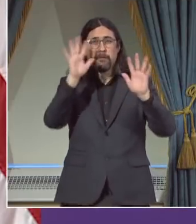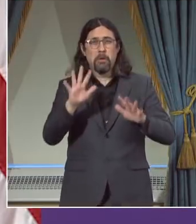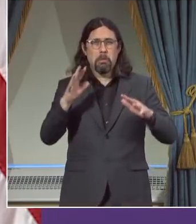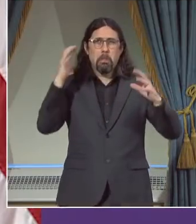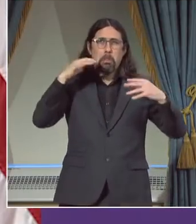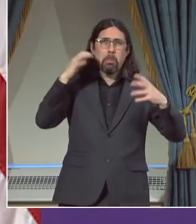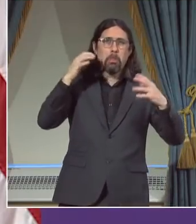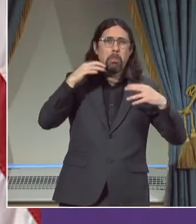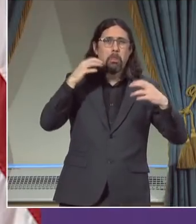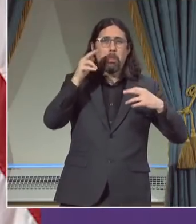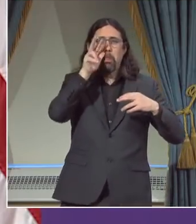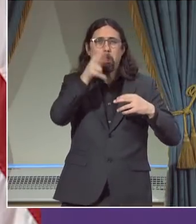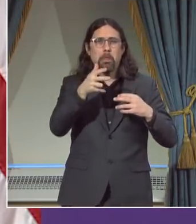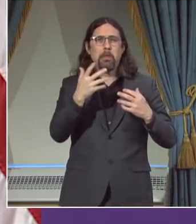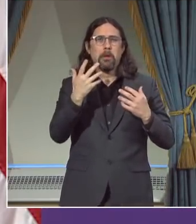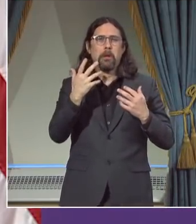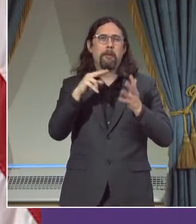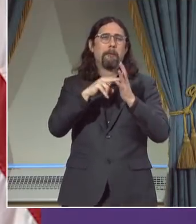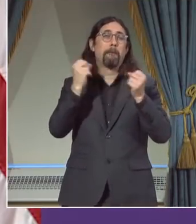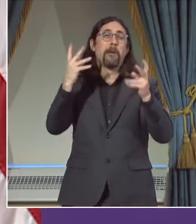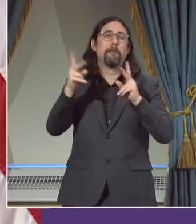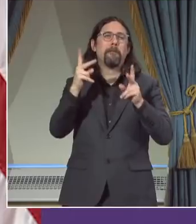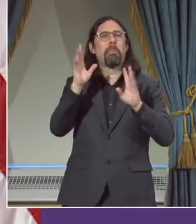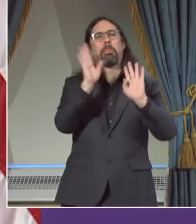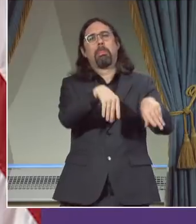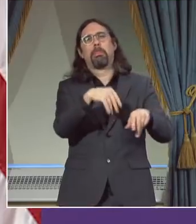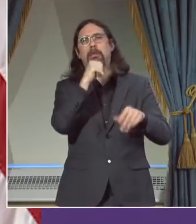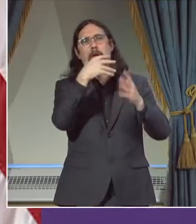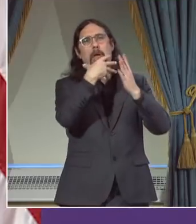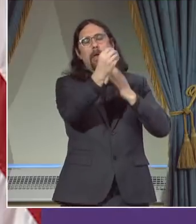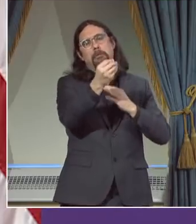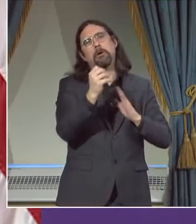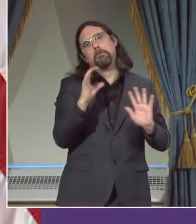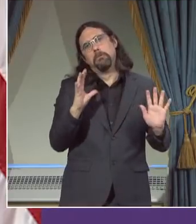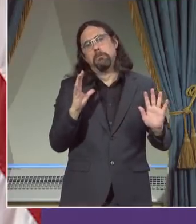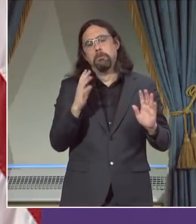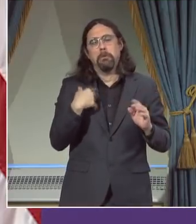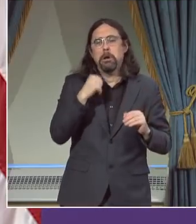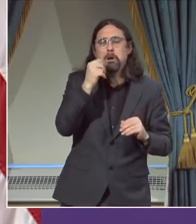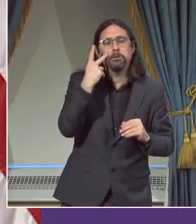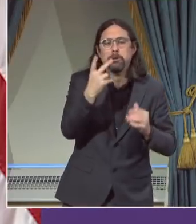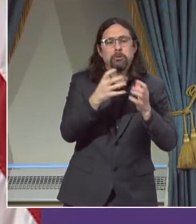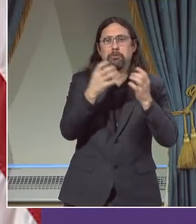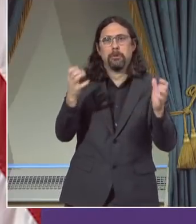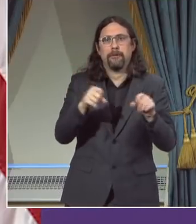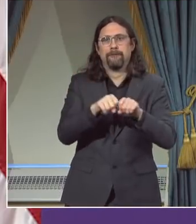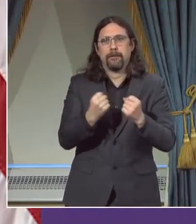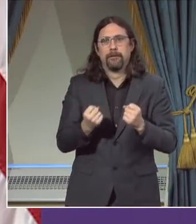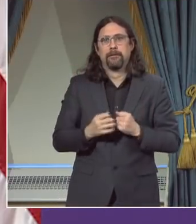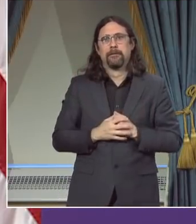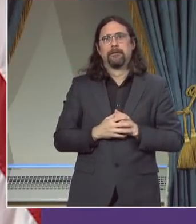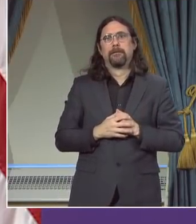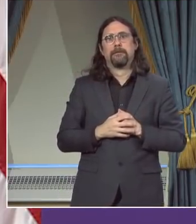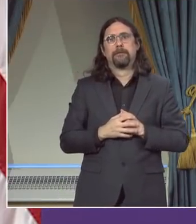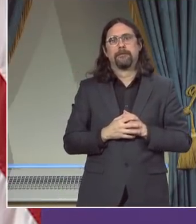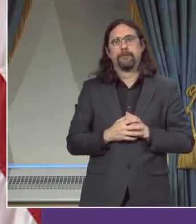BUT ALL OF OUR ENFORCEMENT OFCEFIRSHA VE BEEN GIVEN WARNINGS OF EDUCATING, LOUD